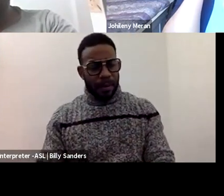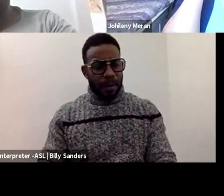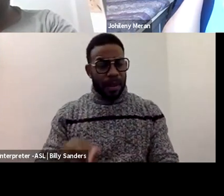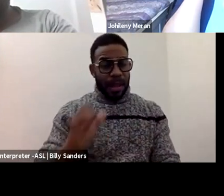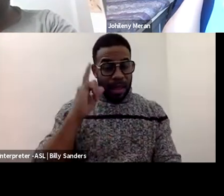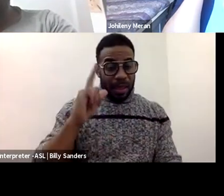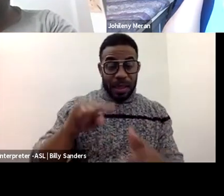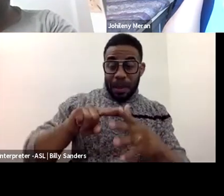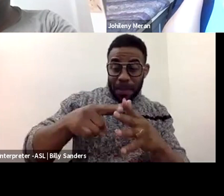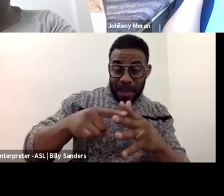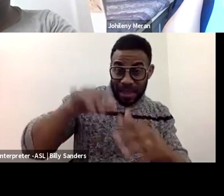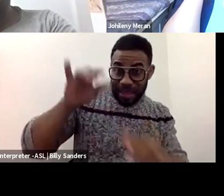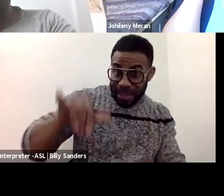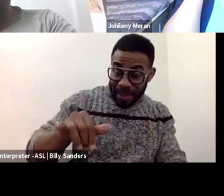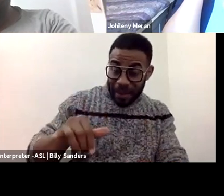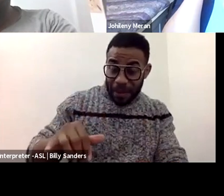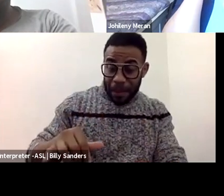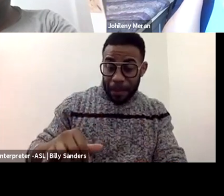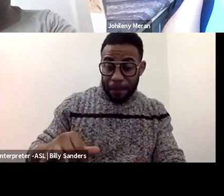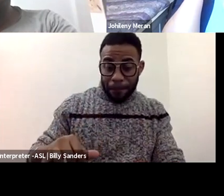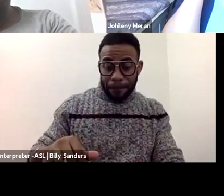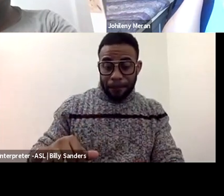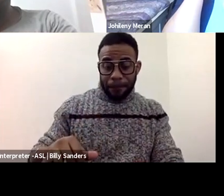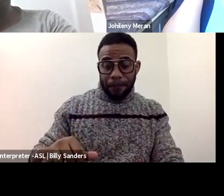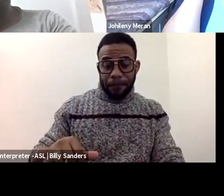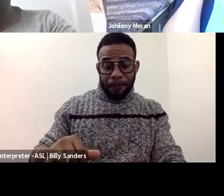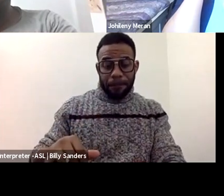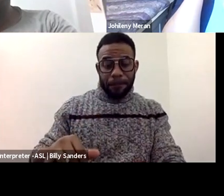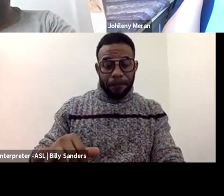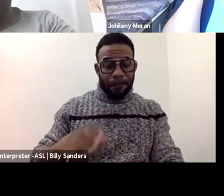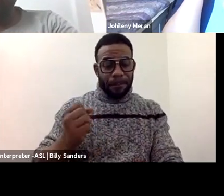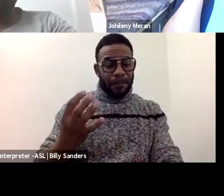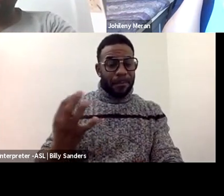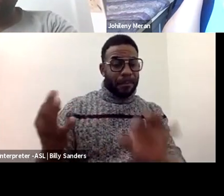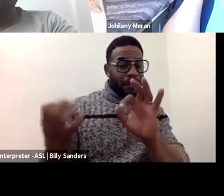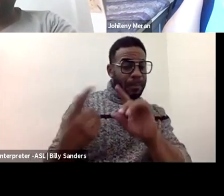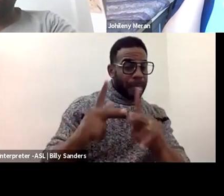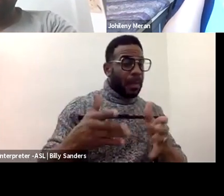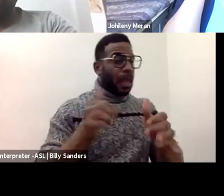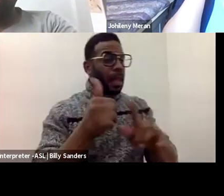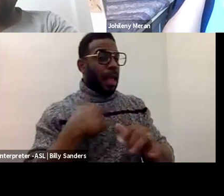beginning of that it's really inviting feedback from people and allowing yourself to have